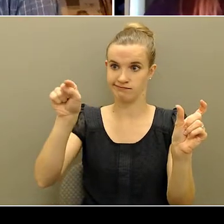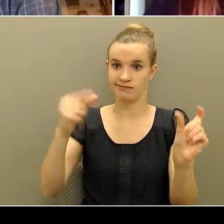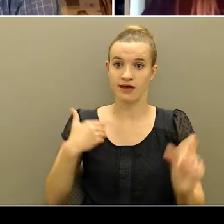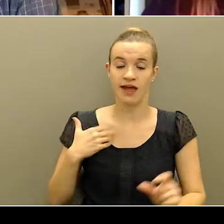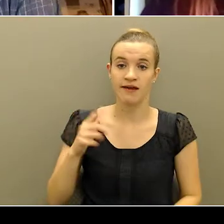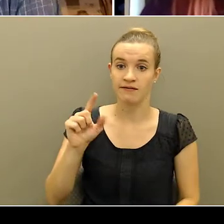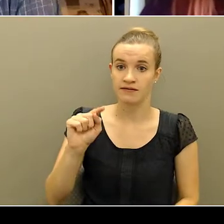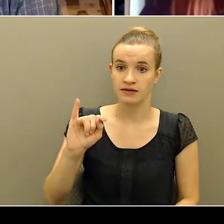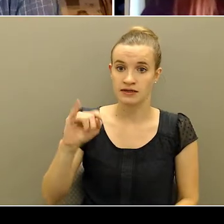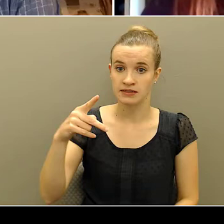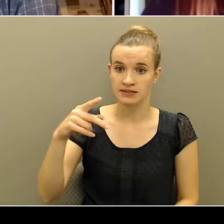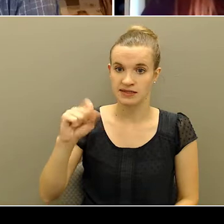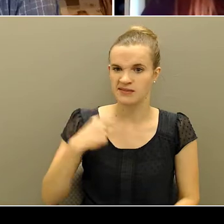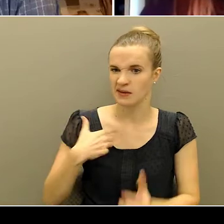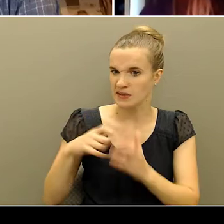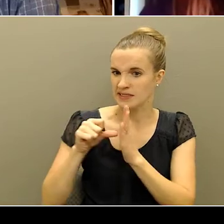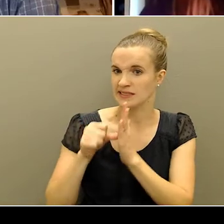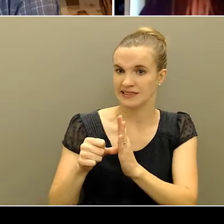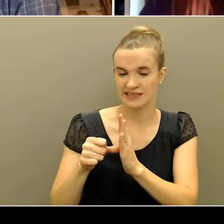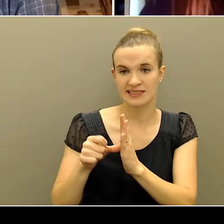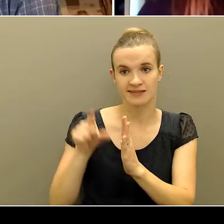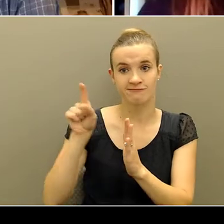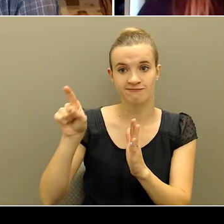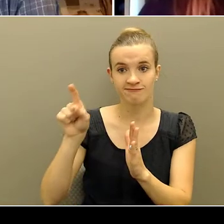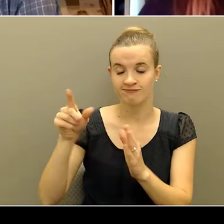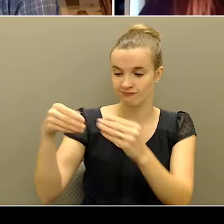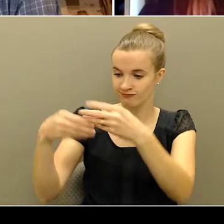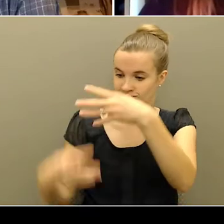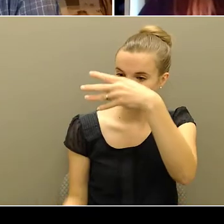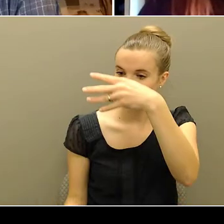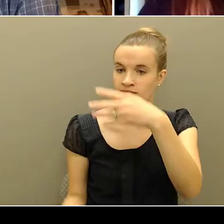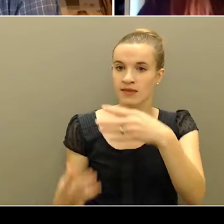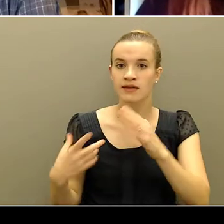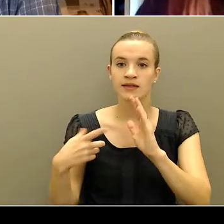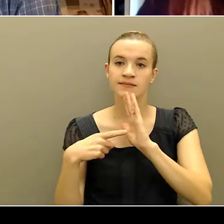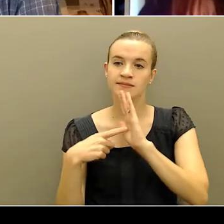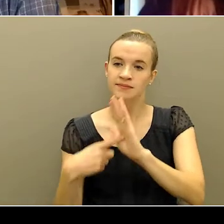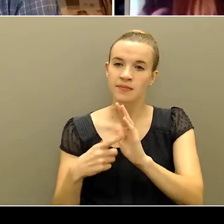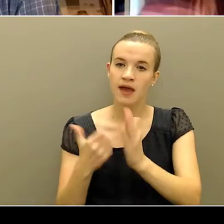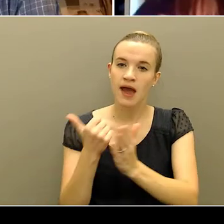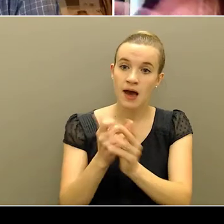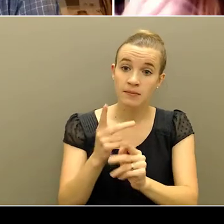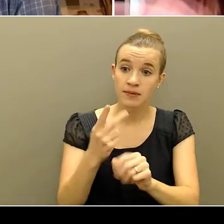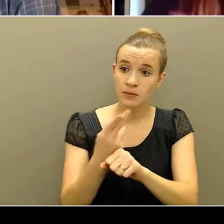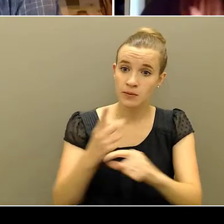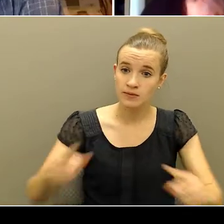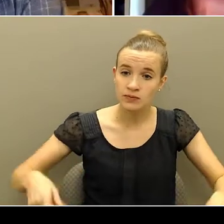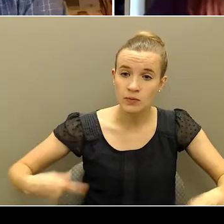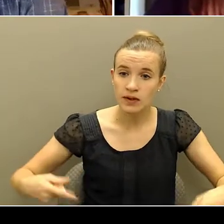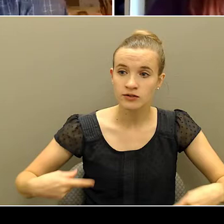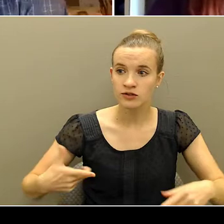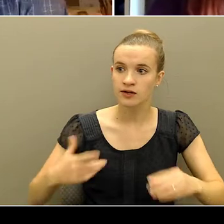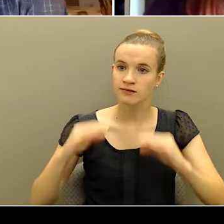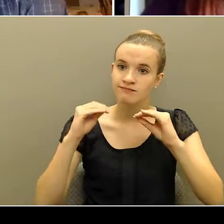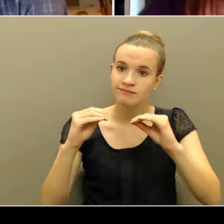just shouldn't be overlooked. I just want to emphasize a little bit that has a lot of information about flying, packing, has manual wheelchair travel